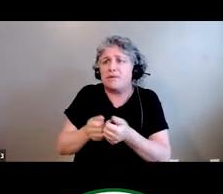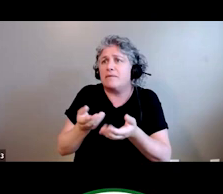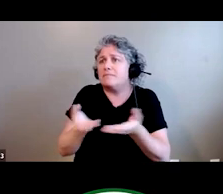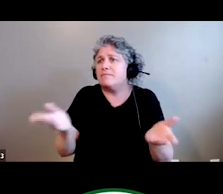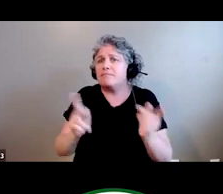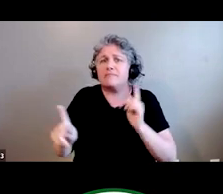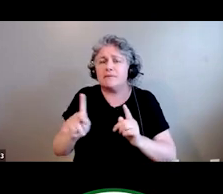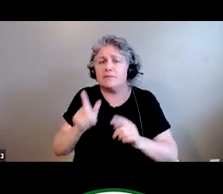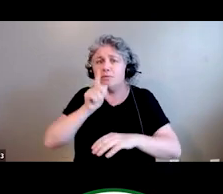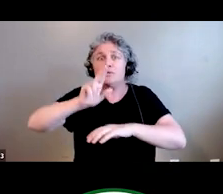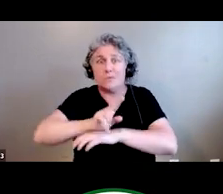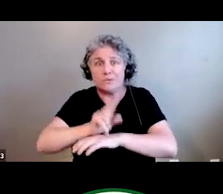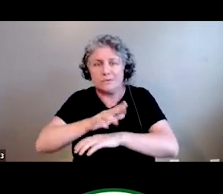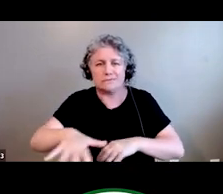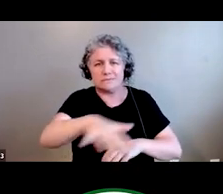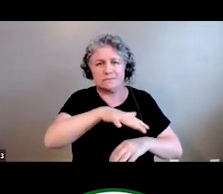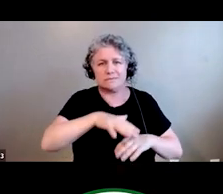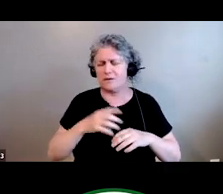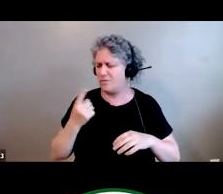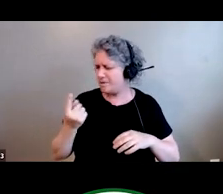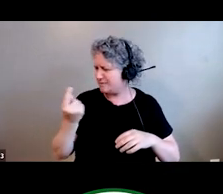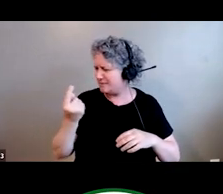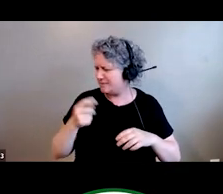the park's office in Smithers.